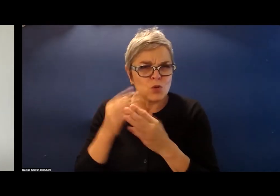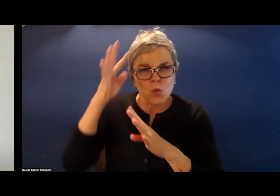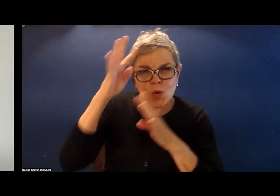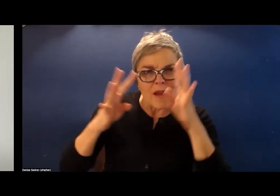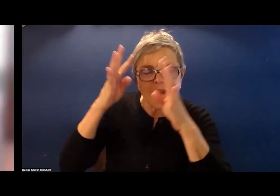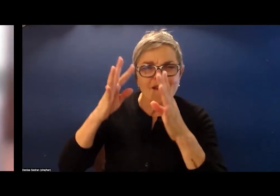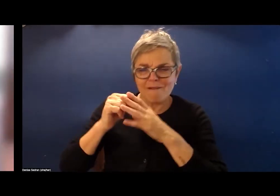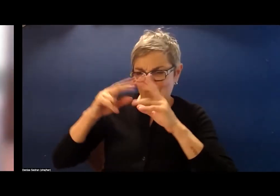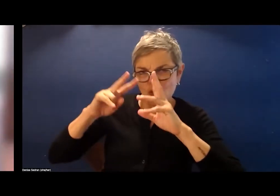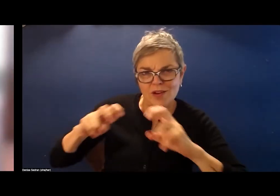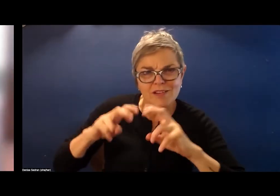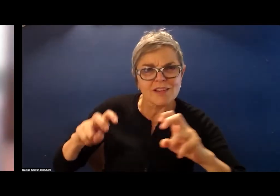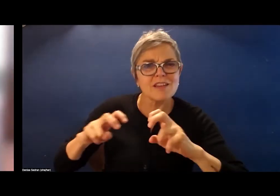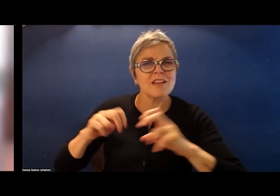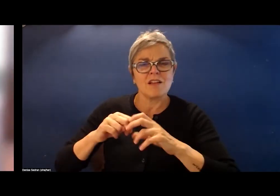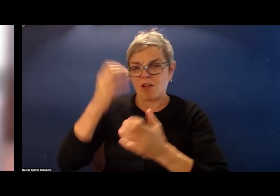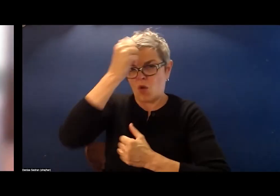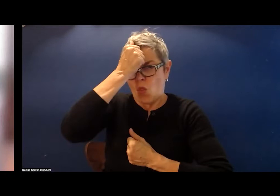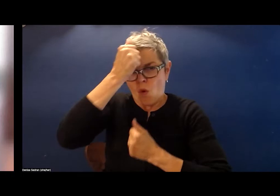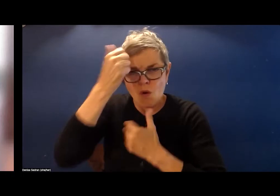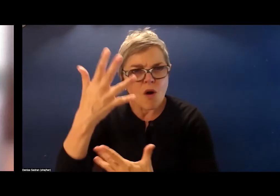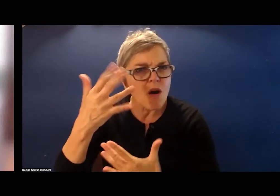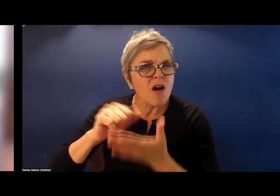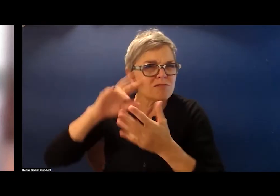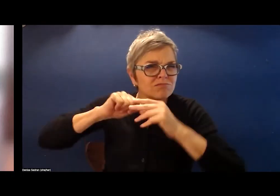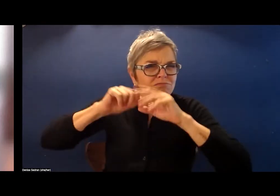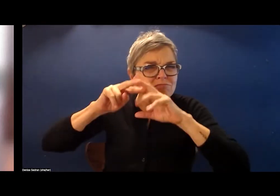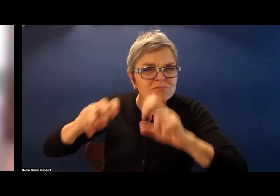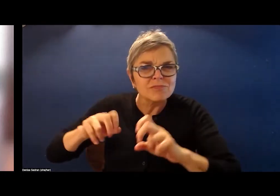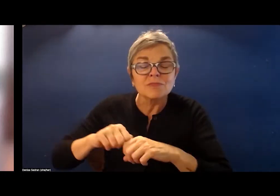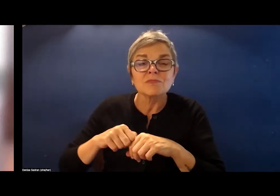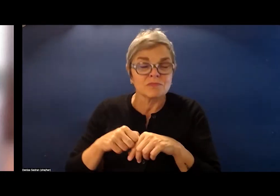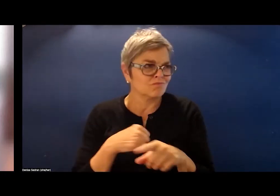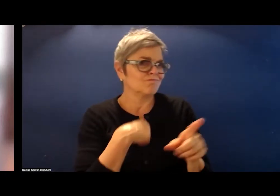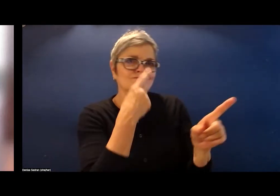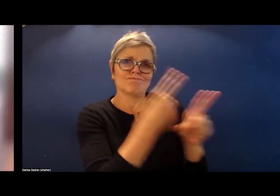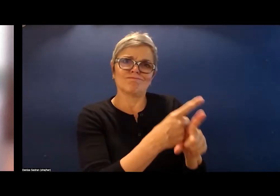Michelle: Absolutly, and I'm not sure if it's too soon to move off of our discussion about